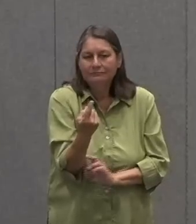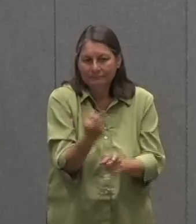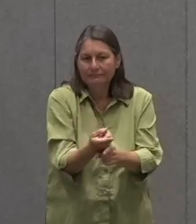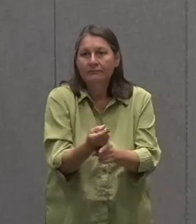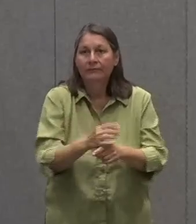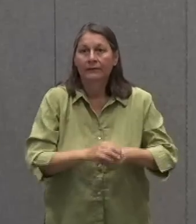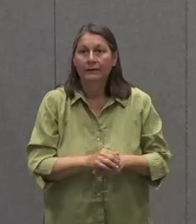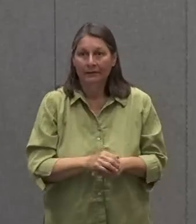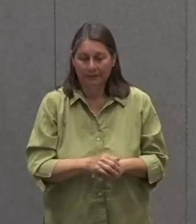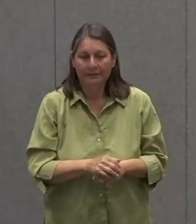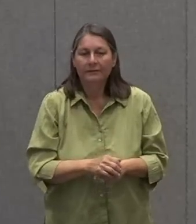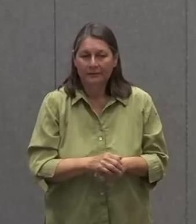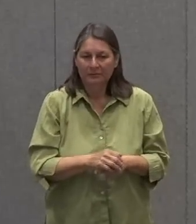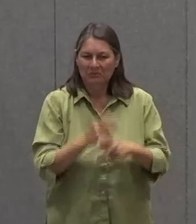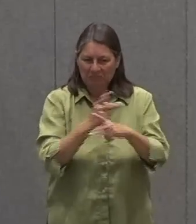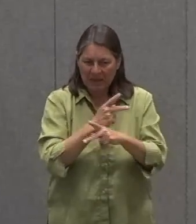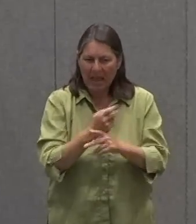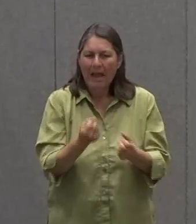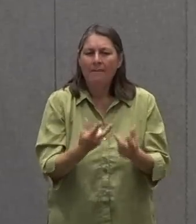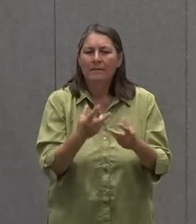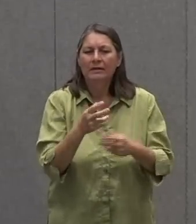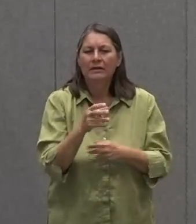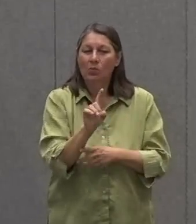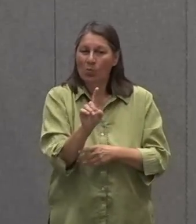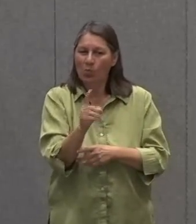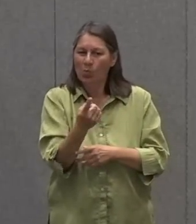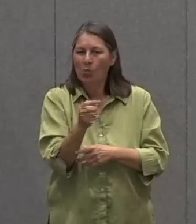how many ones are in that number, but because we're using a number